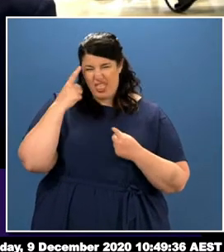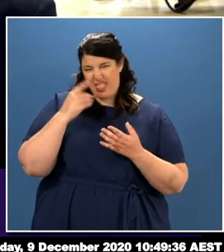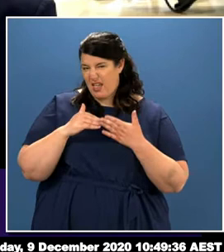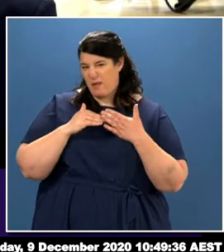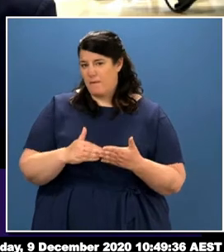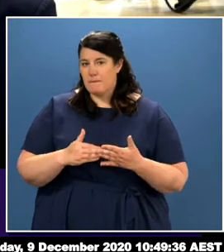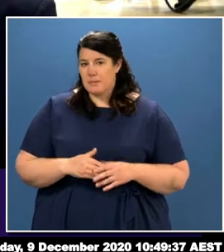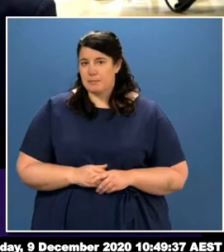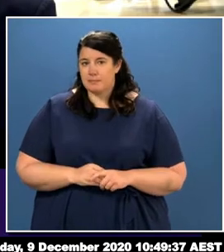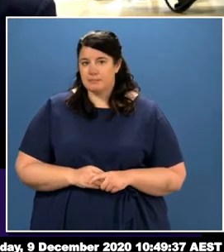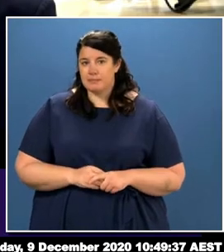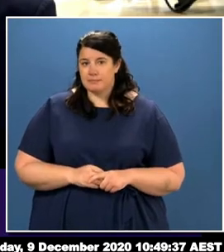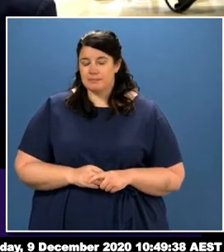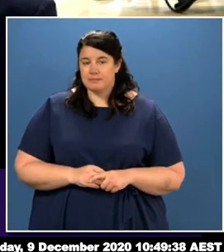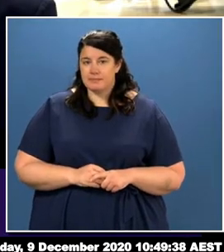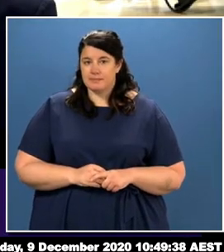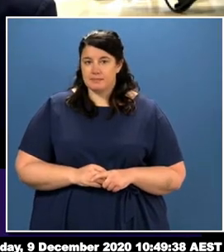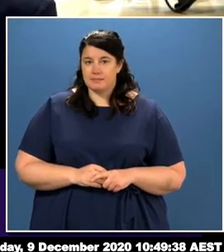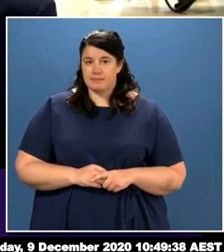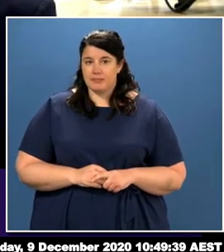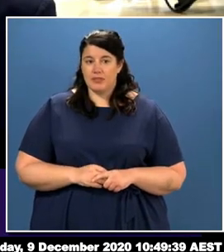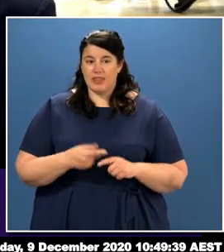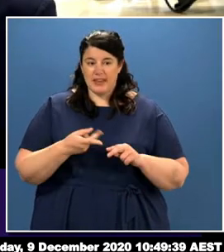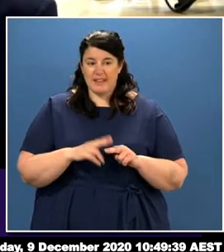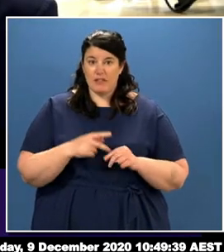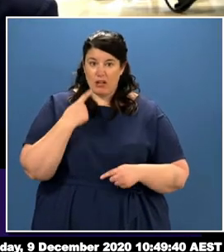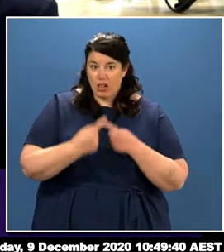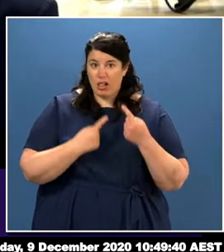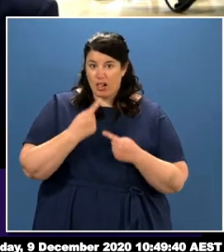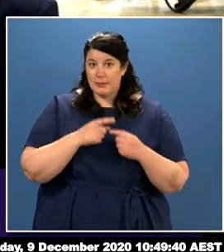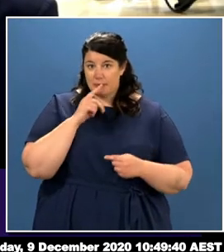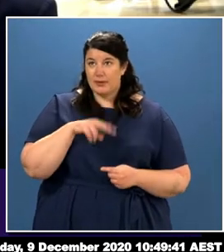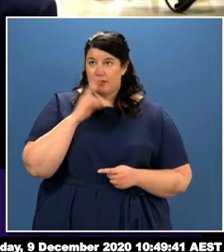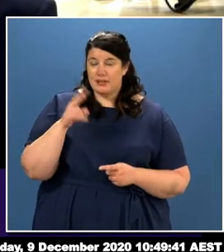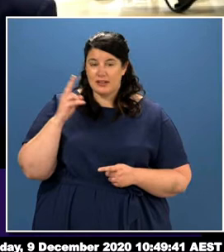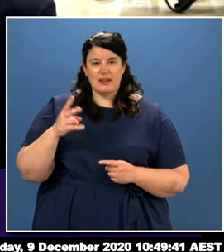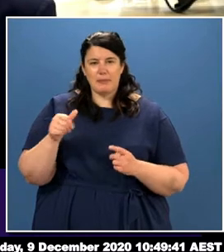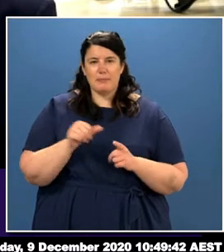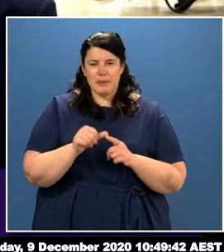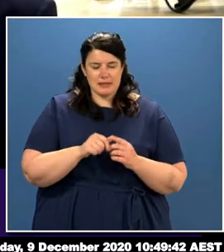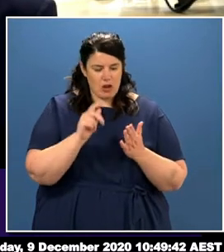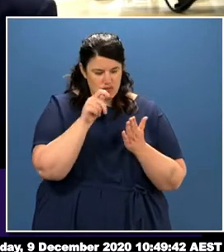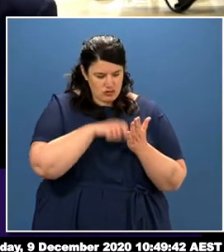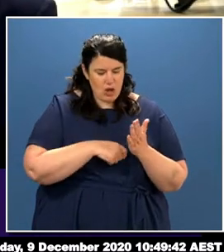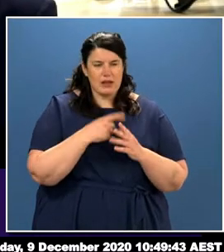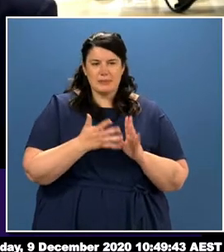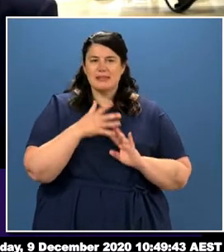like condense it down for people, for able-bodied people so they can really see.